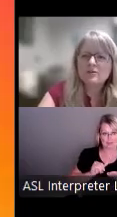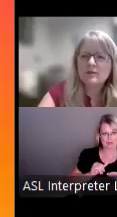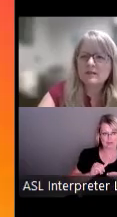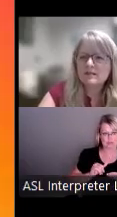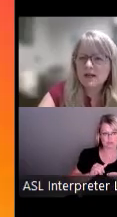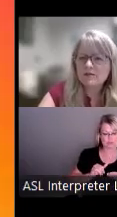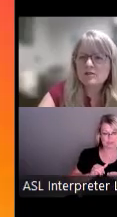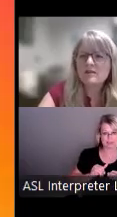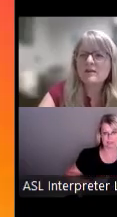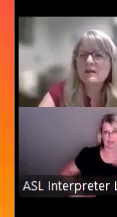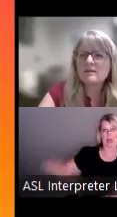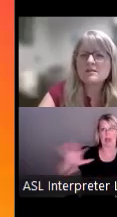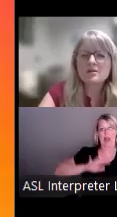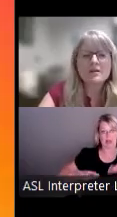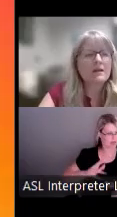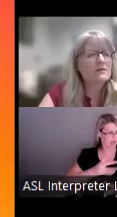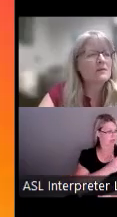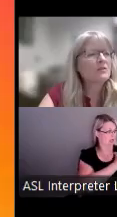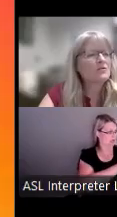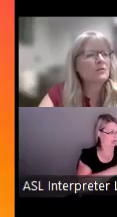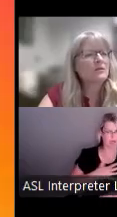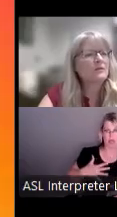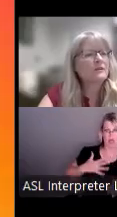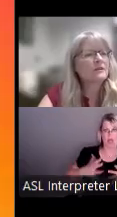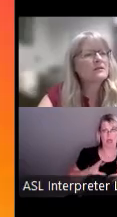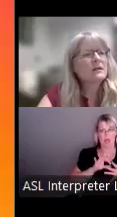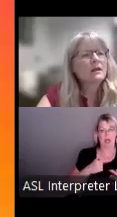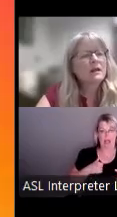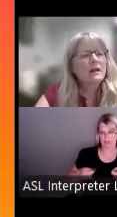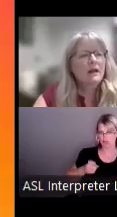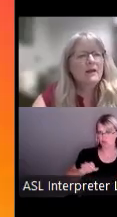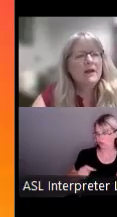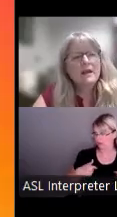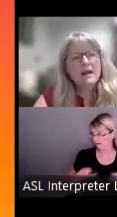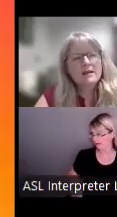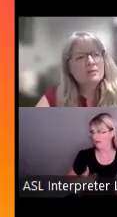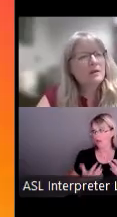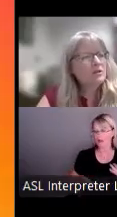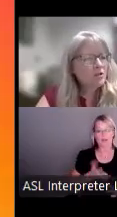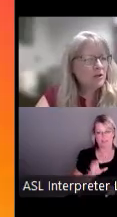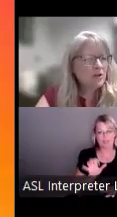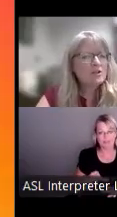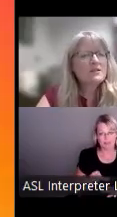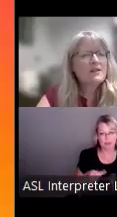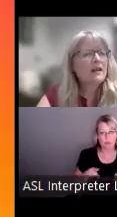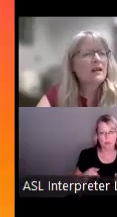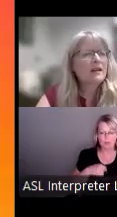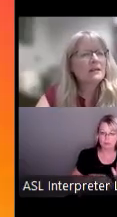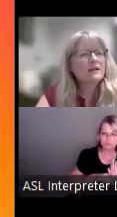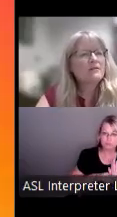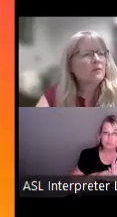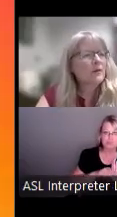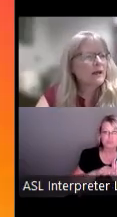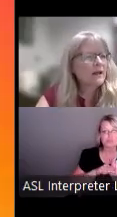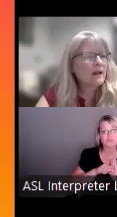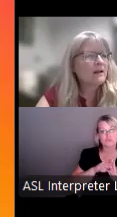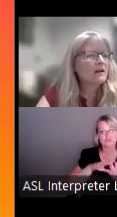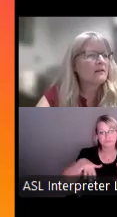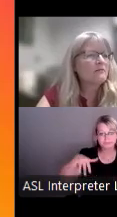actually attached, and that they can start to have some control over it, and then as we mature, just that idea of grading of